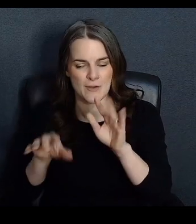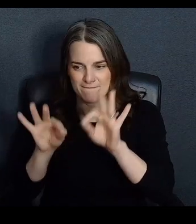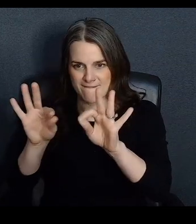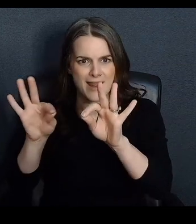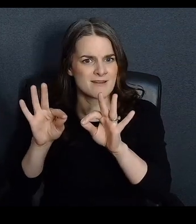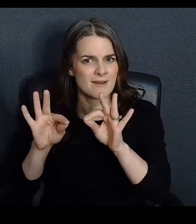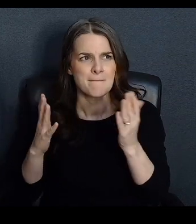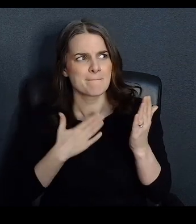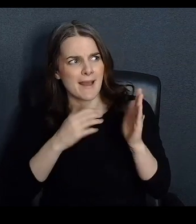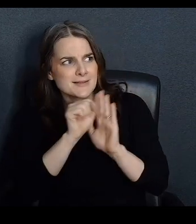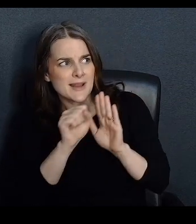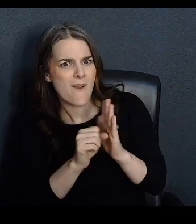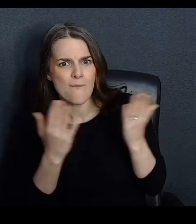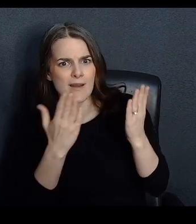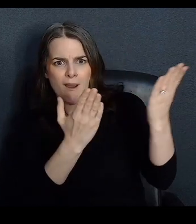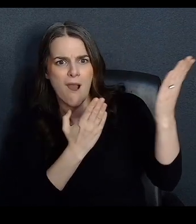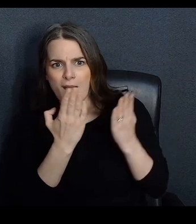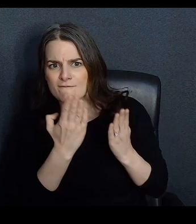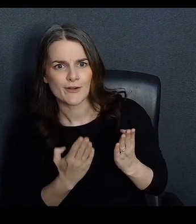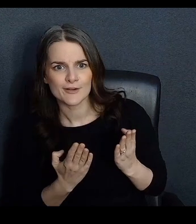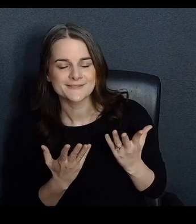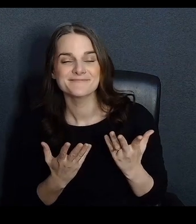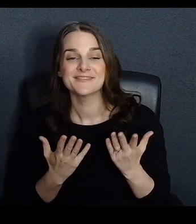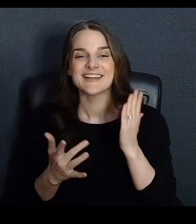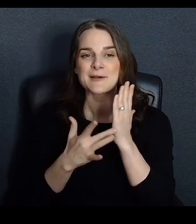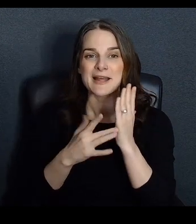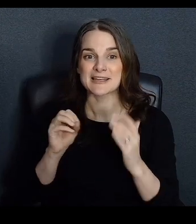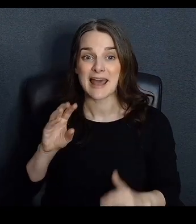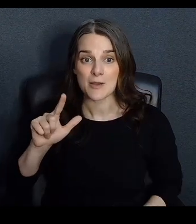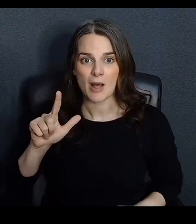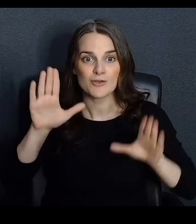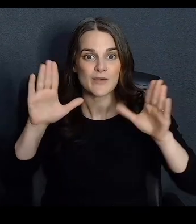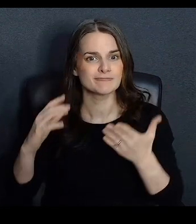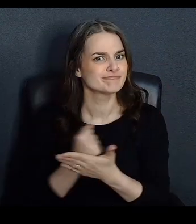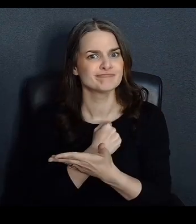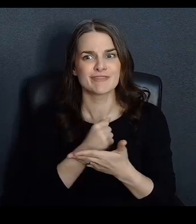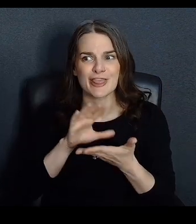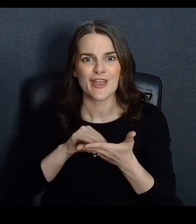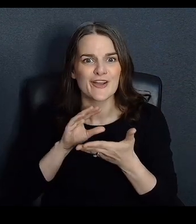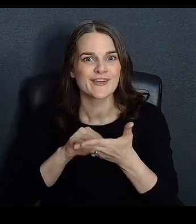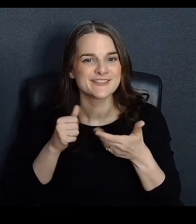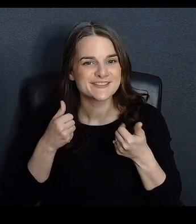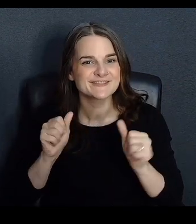and see which of these things they offer. But TechOWL is a great place to learn about and try new devices.